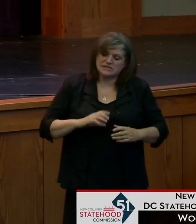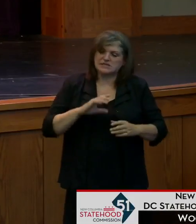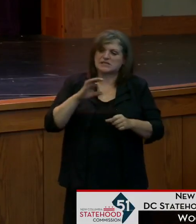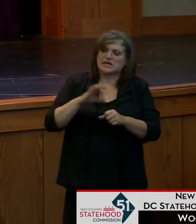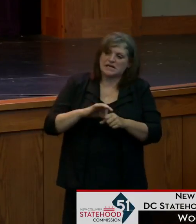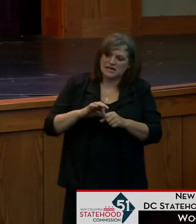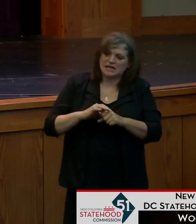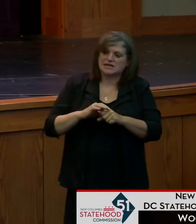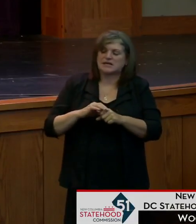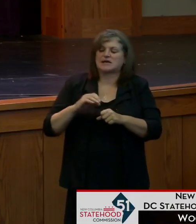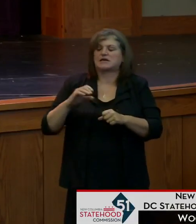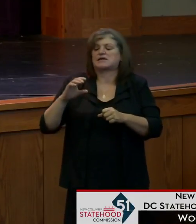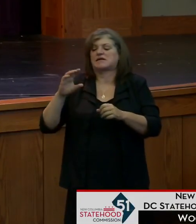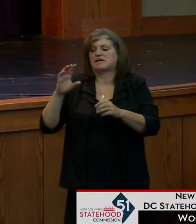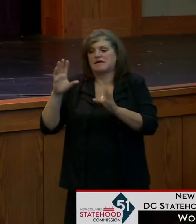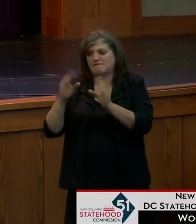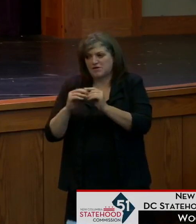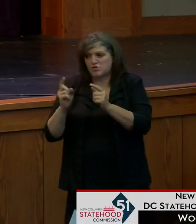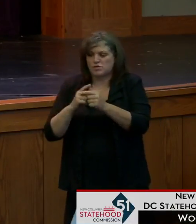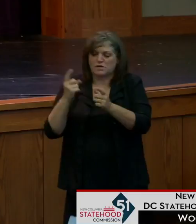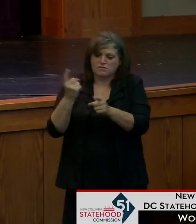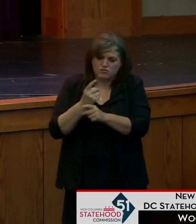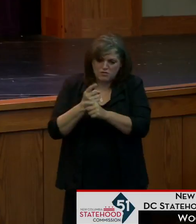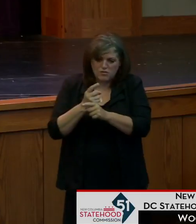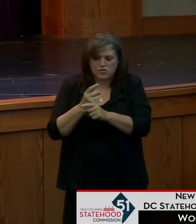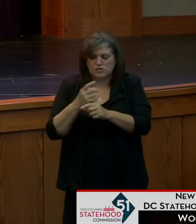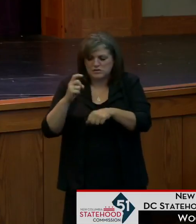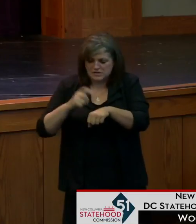CONVENTION WITH ALL OF THE PROPER INVESTMENT AND RESOURCES